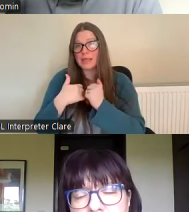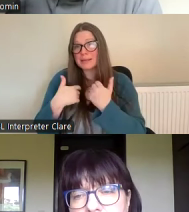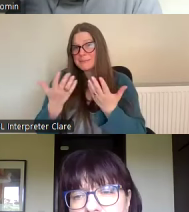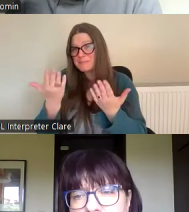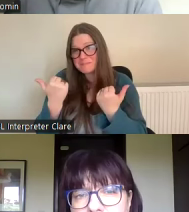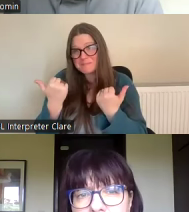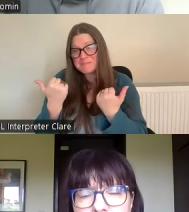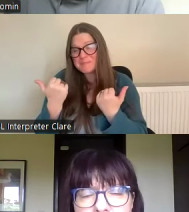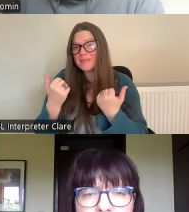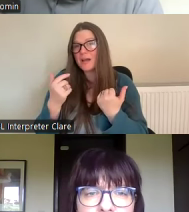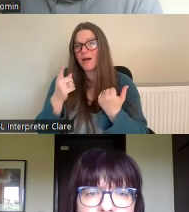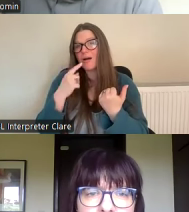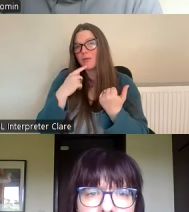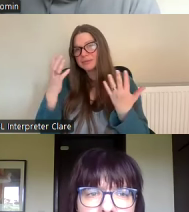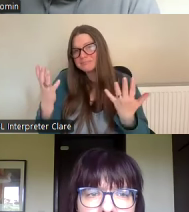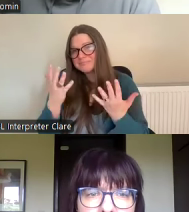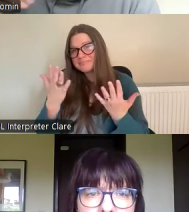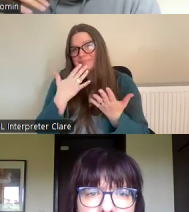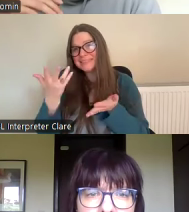We encourage people to book in as many cases as possible